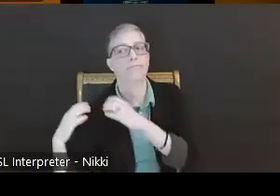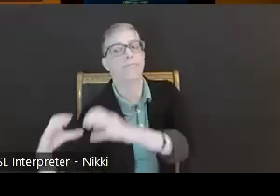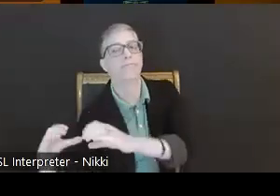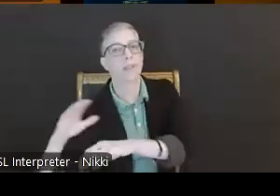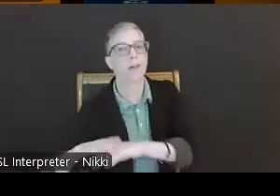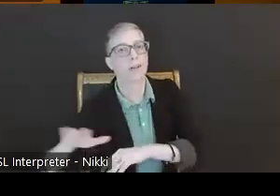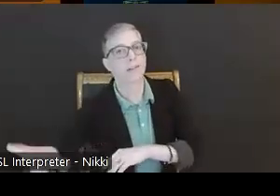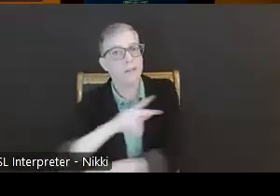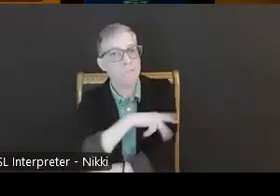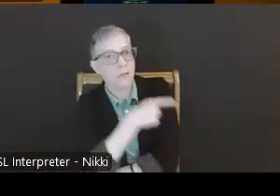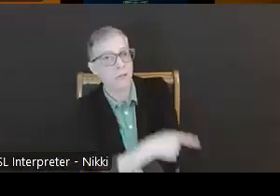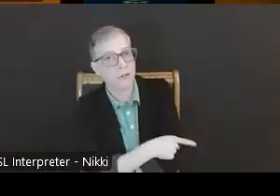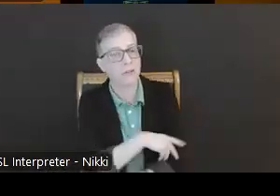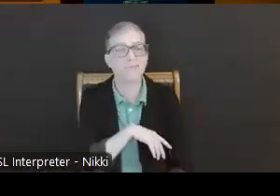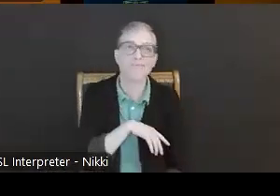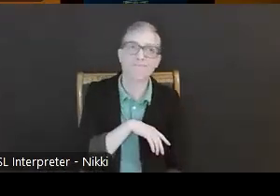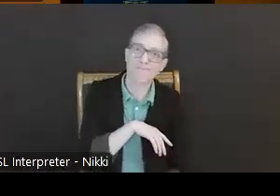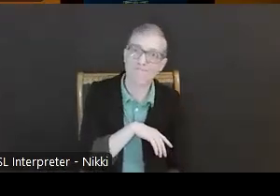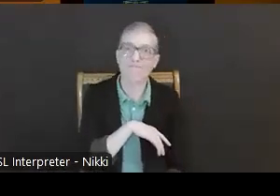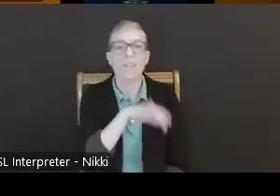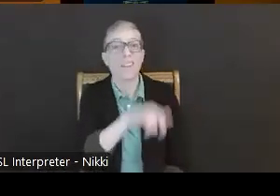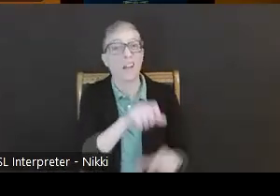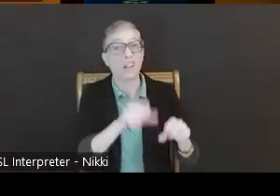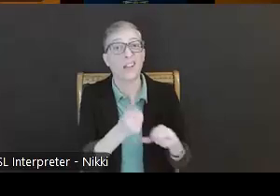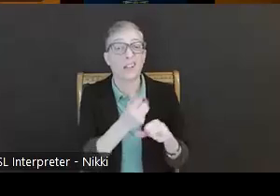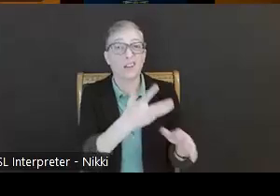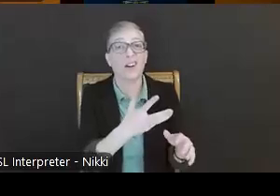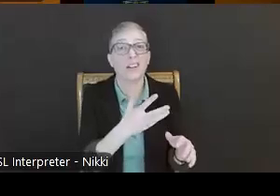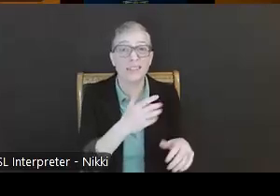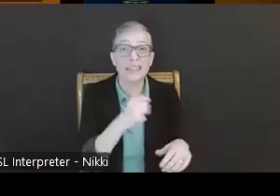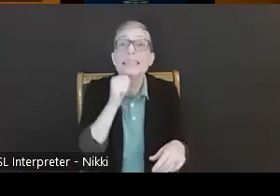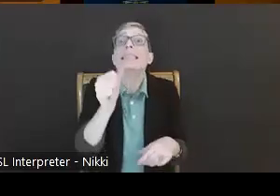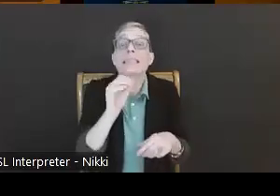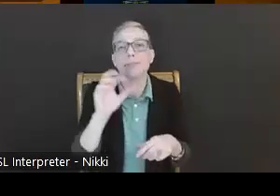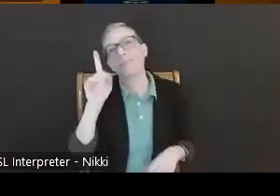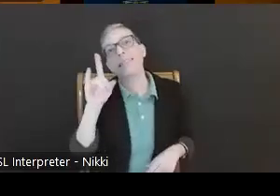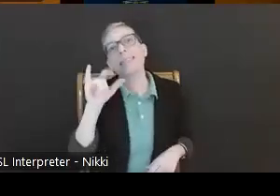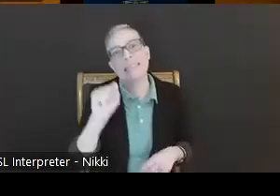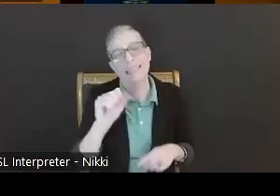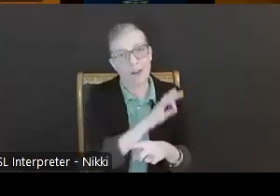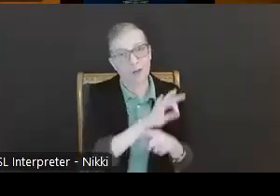dysfunctional coping because now caregivers are often avoiding conversations avoiding maybe tough